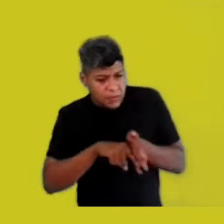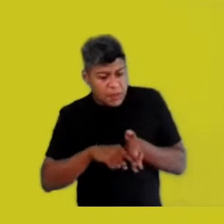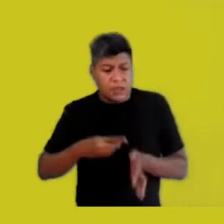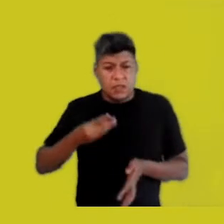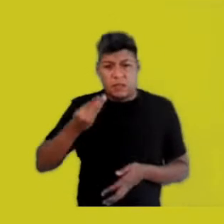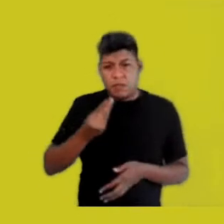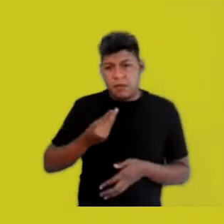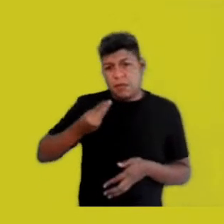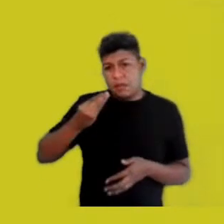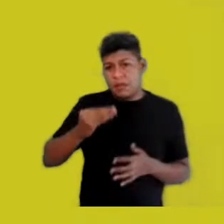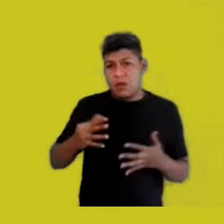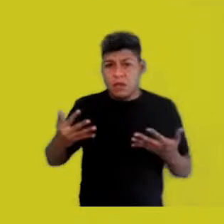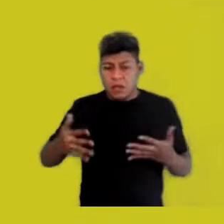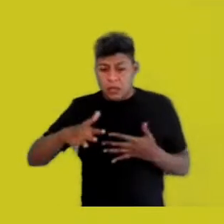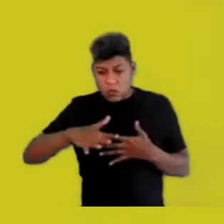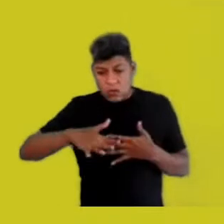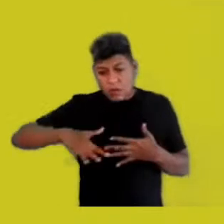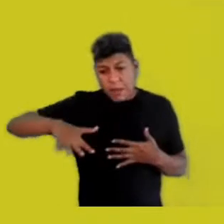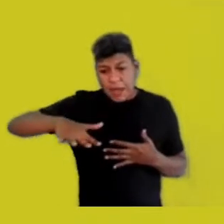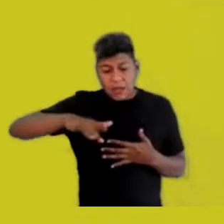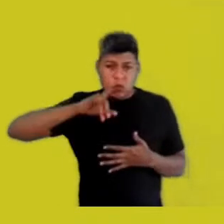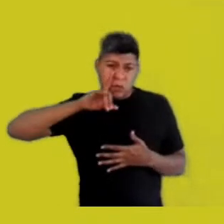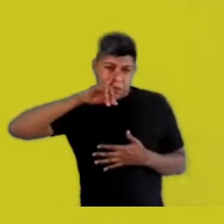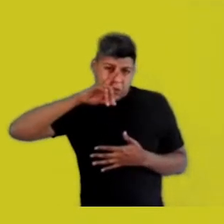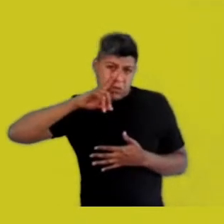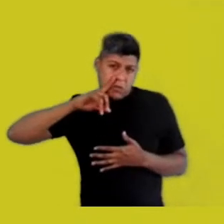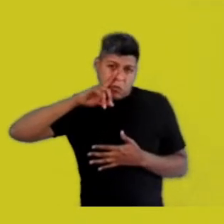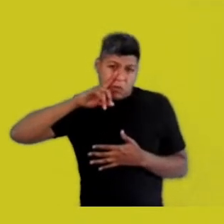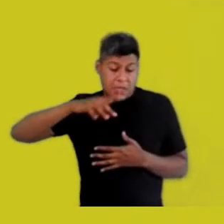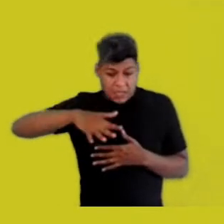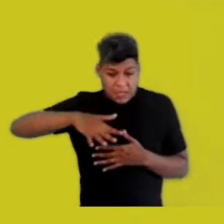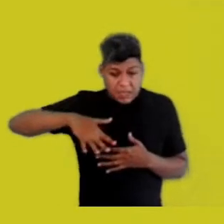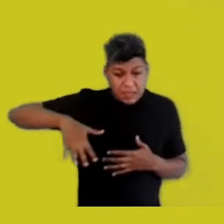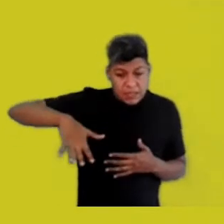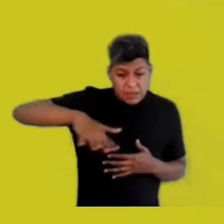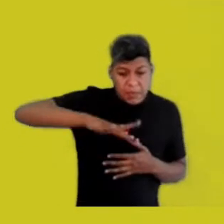Therefore, it’s a risk area, a space where we have the responsibility